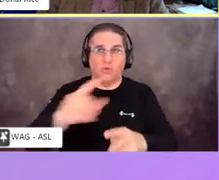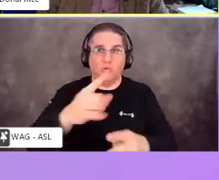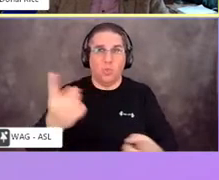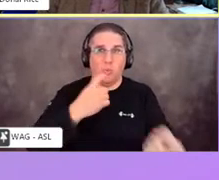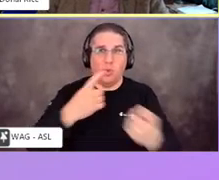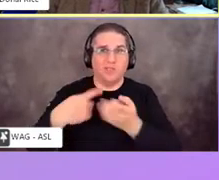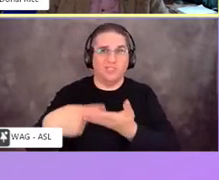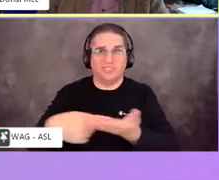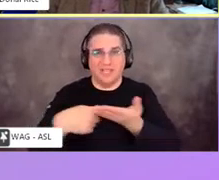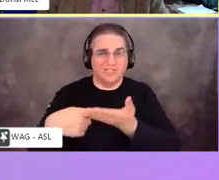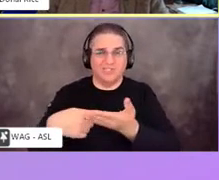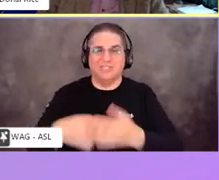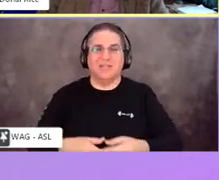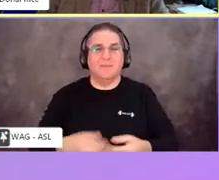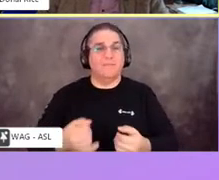usable to everyone.